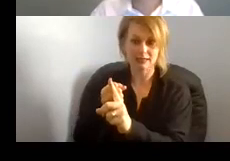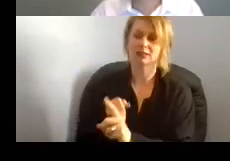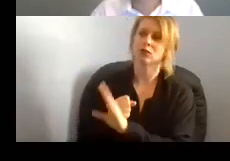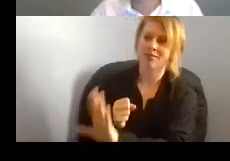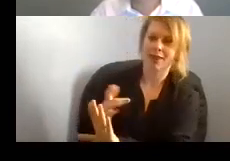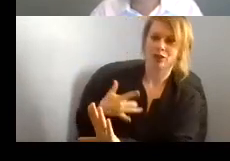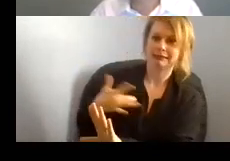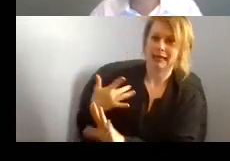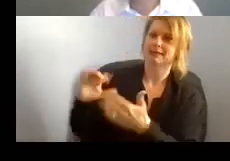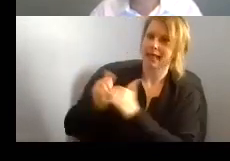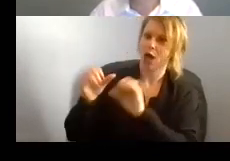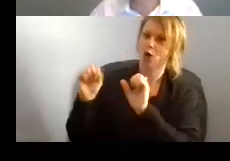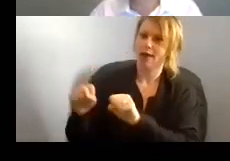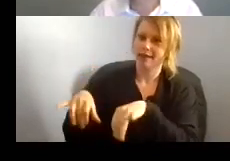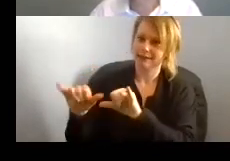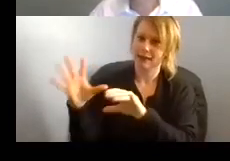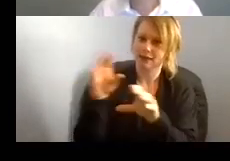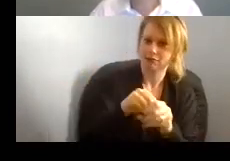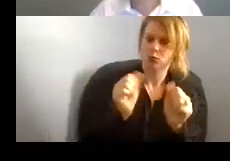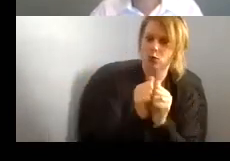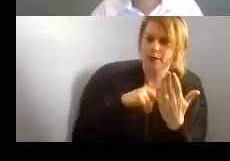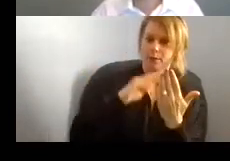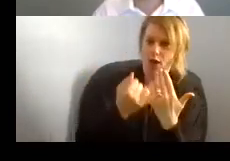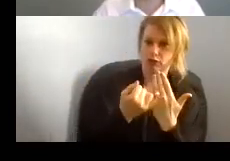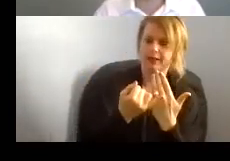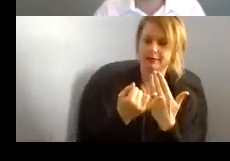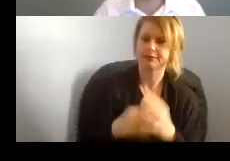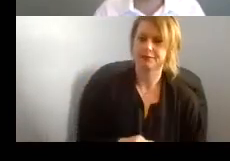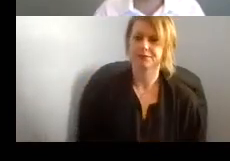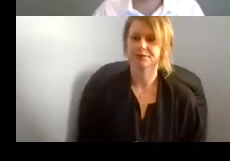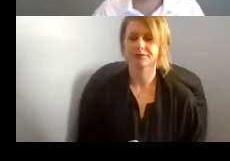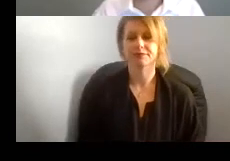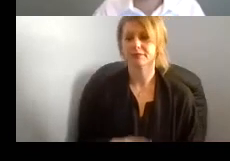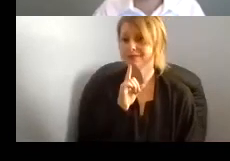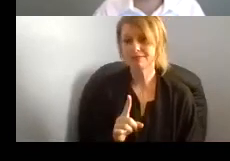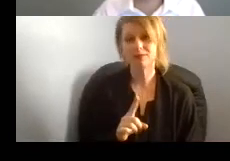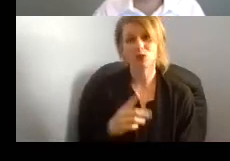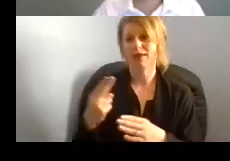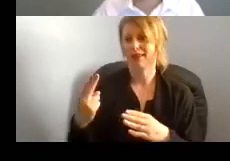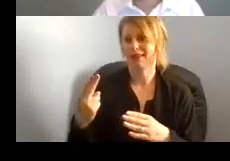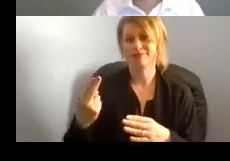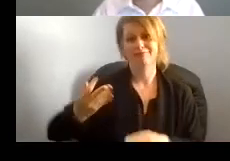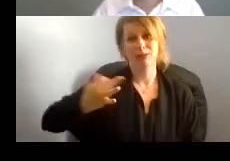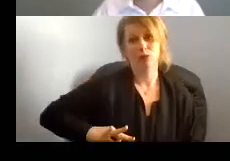become engaged in the project. And that’s useful not only if a parent has died, but would be useful if a child,